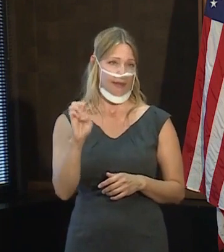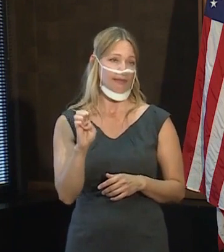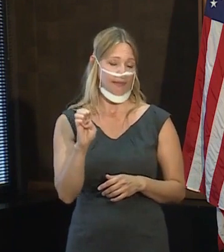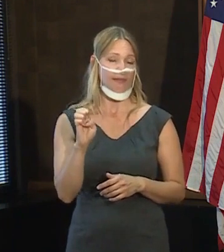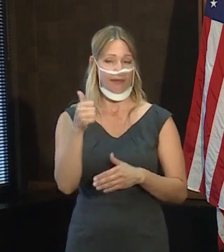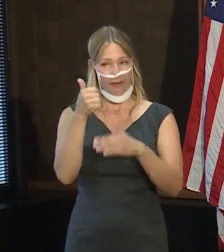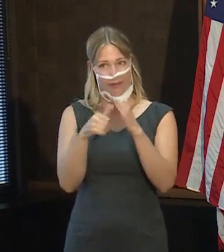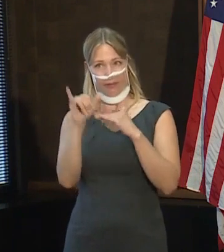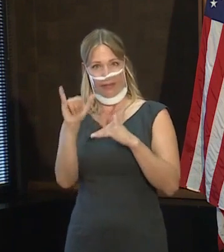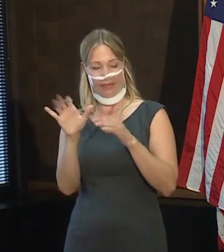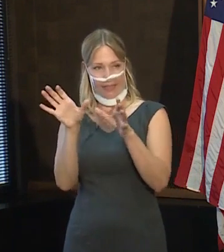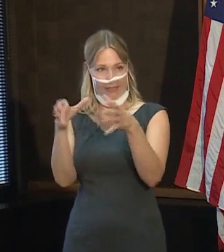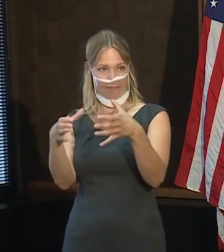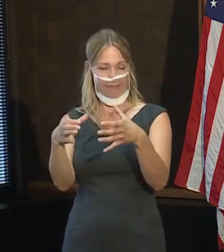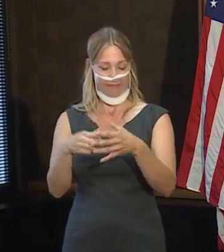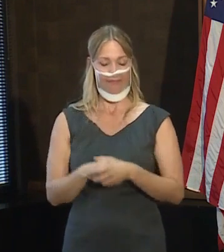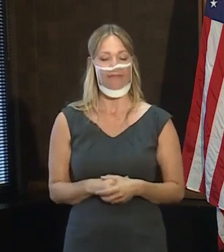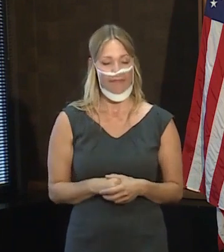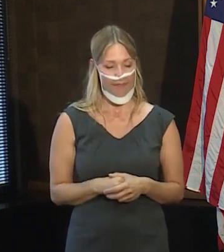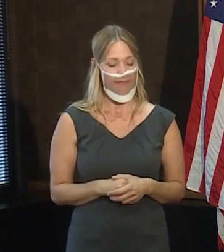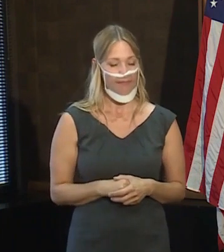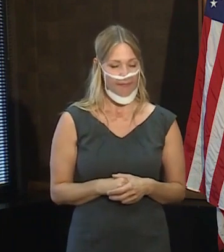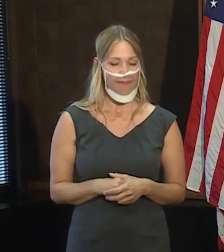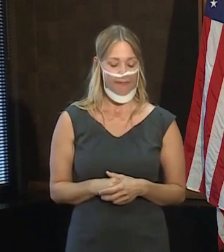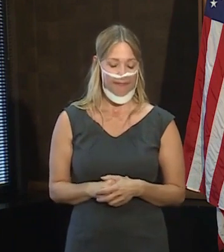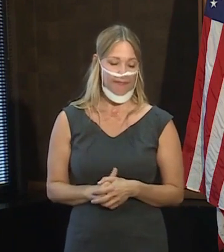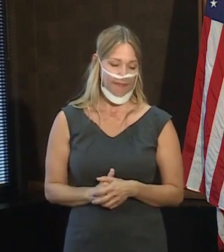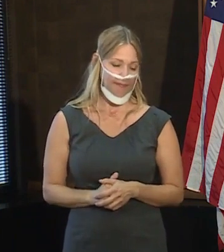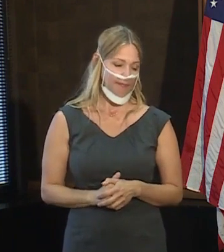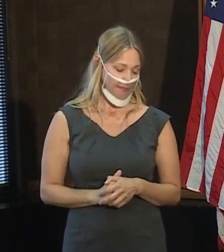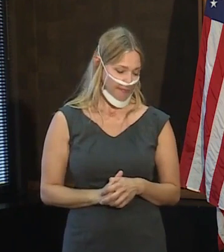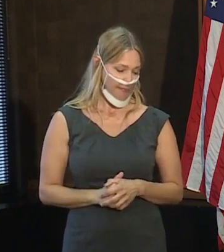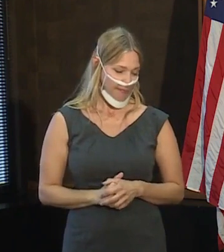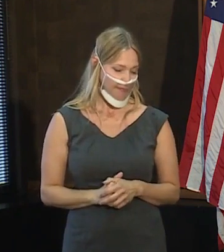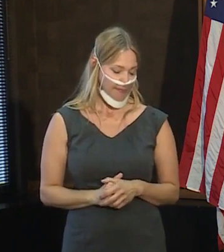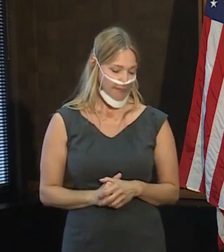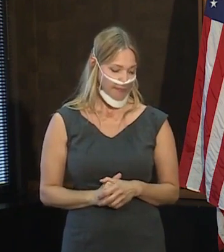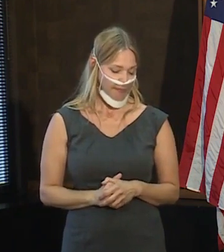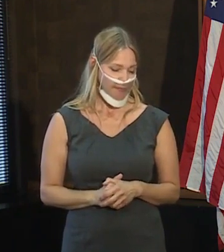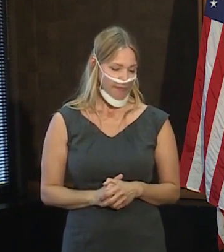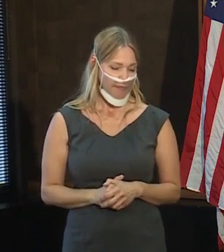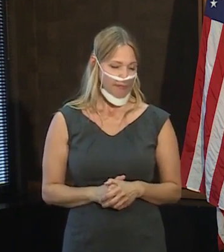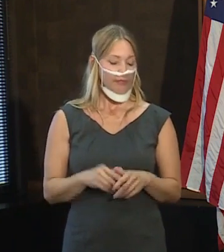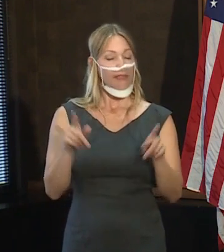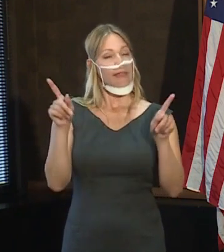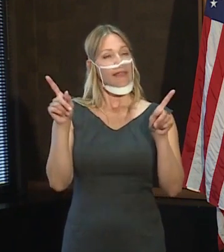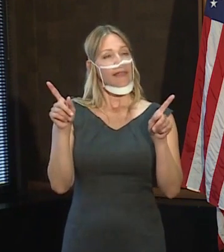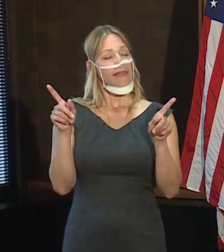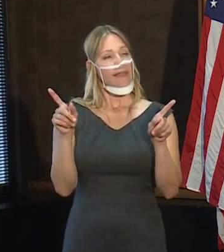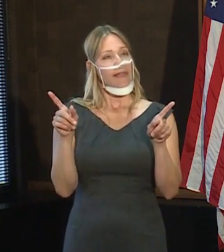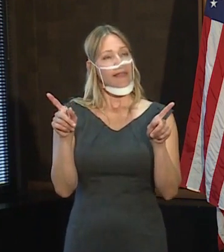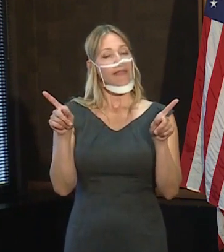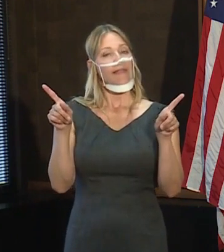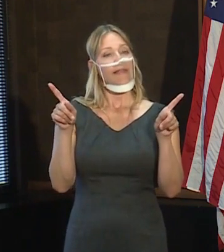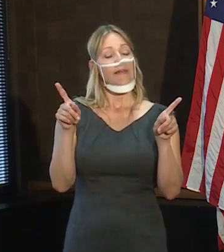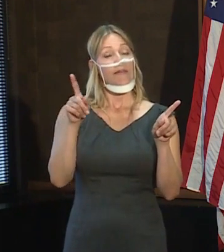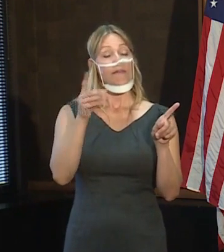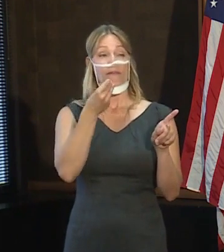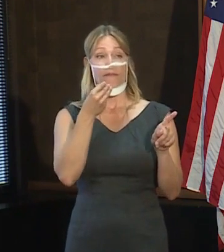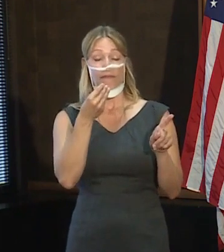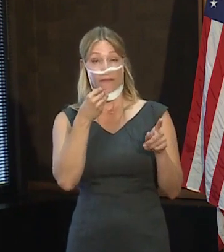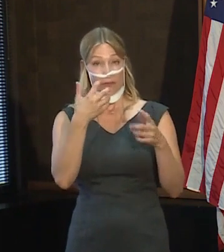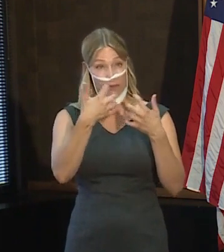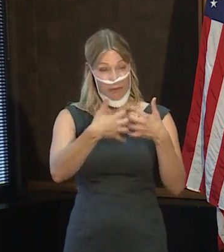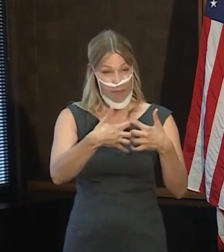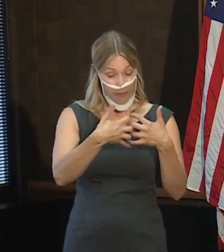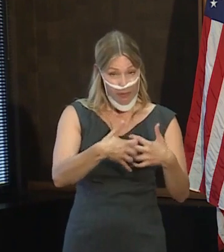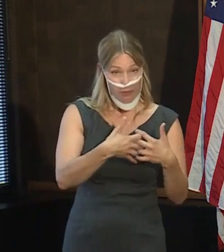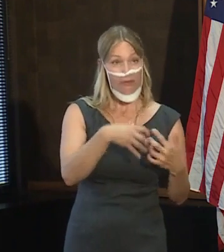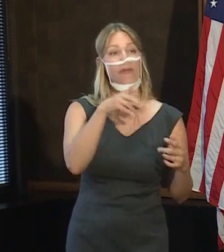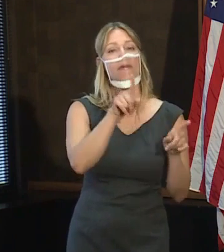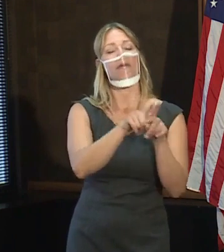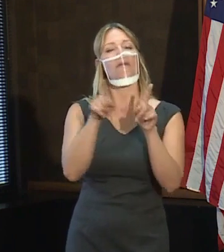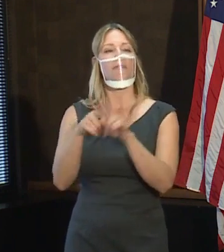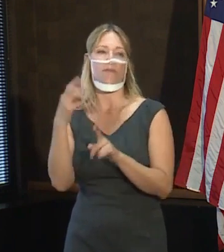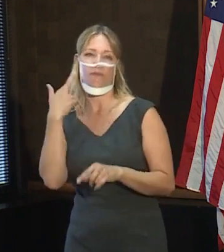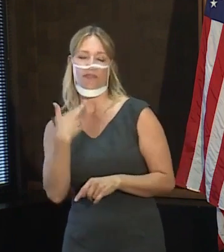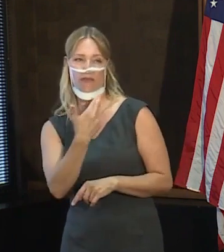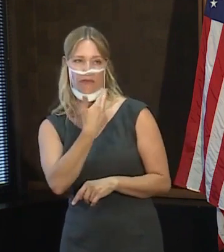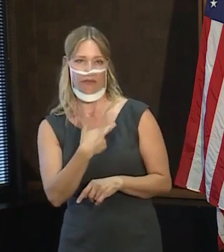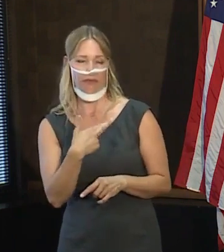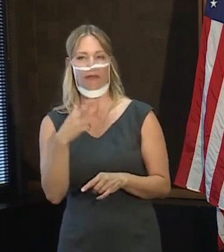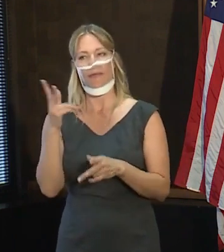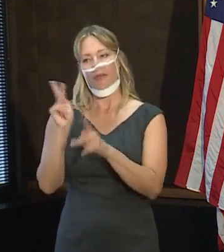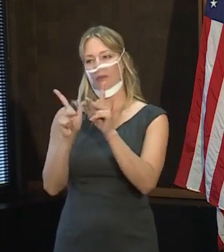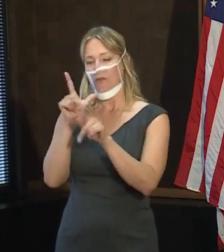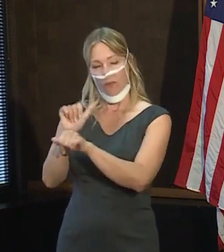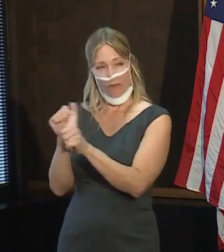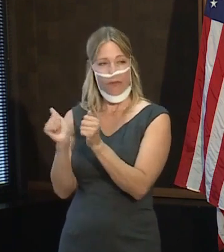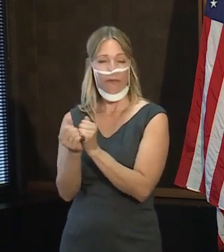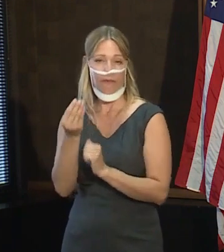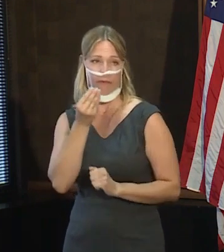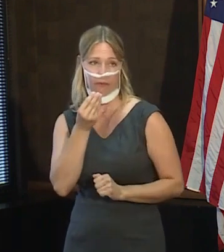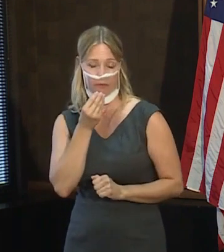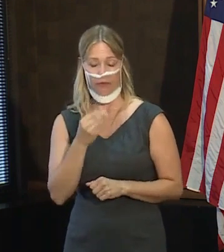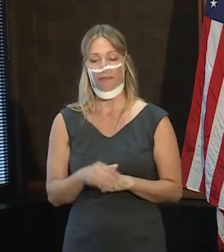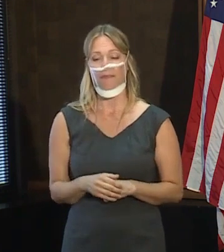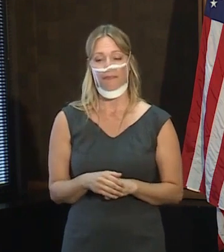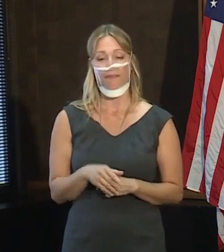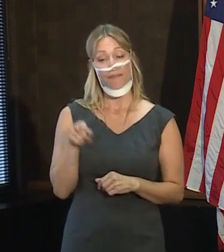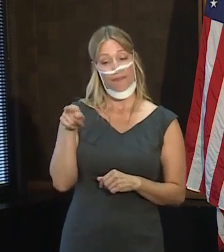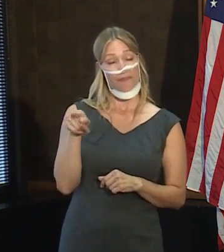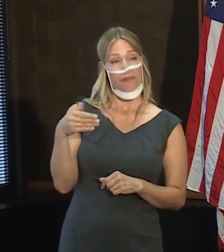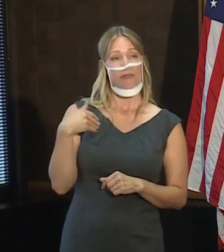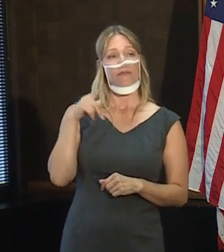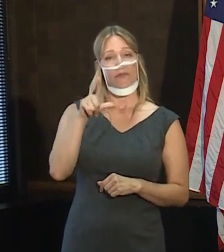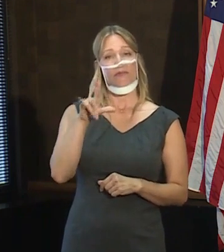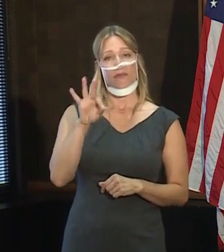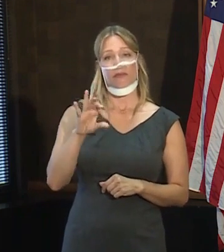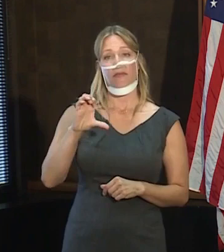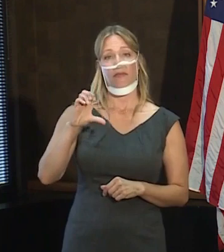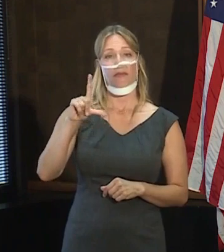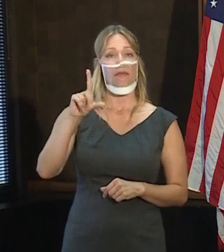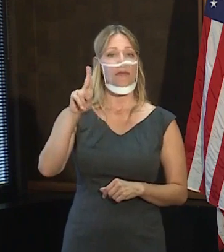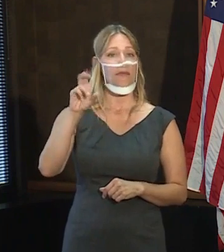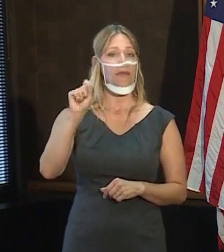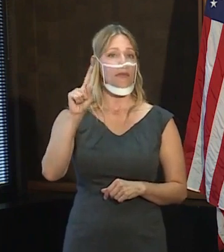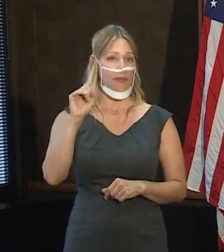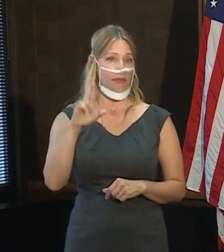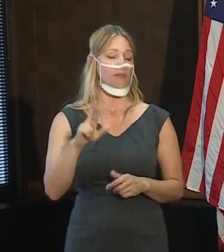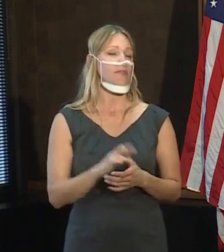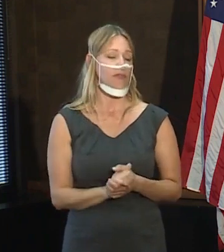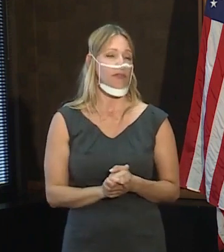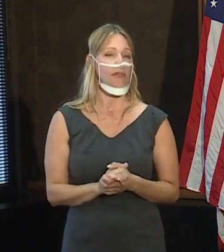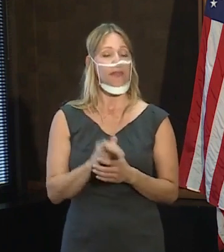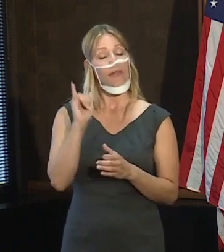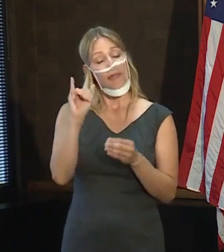HOWEVER LARGE CLUSTERS AS WE HAD FROM THE BEGINNING 1429 CASES ARE IN THOSE CLUSTERS AT THE SAY THE SAME AMOUNT THAT THE FOOD PROCESSING AND ME PACKING HARRIS IS ALSO IN FOOD HANDLER AND